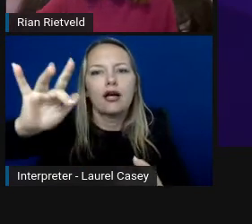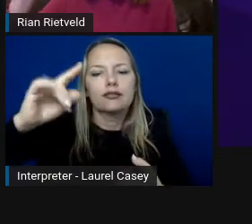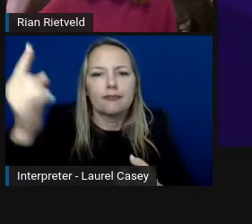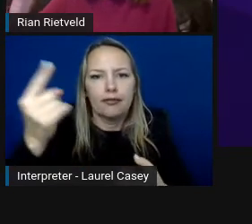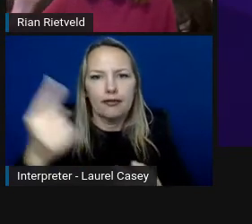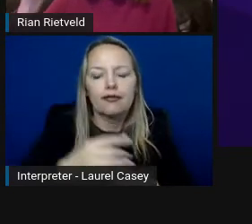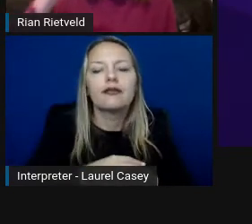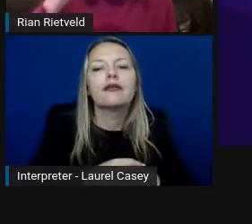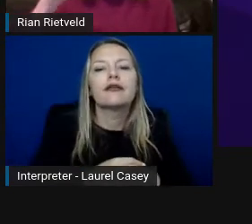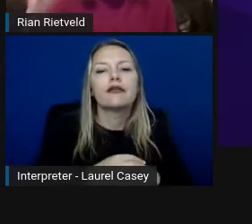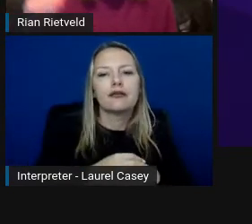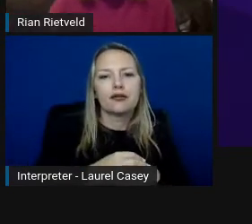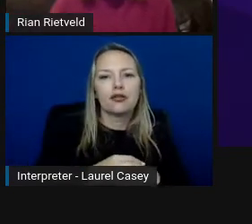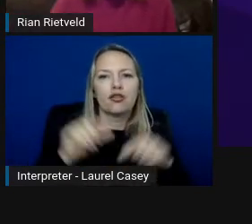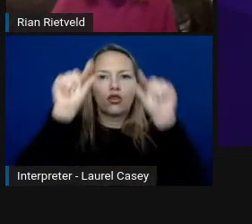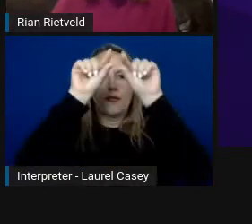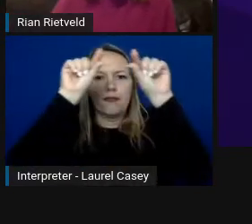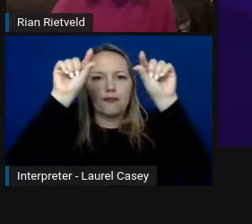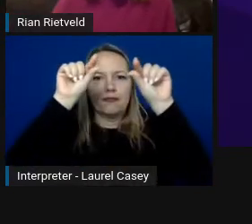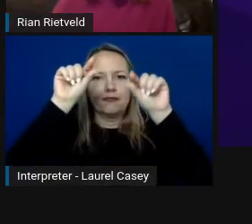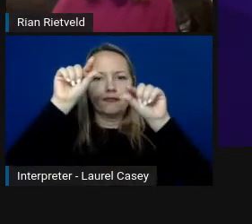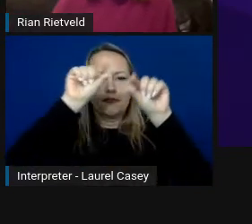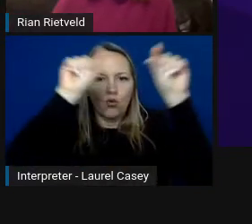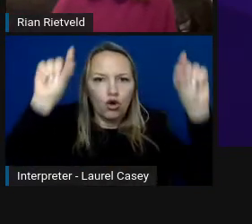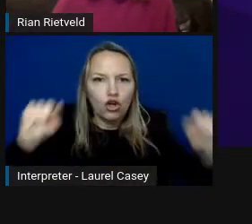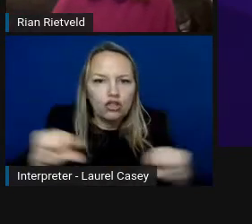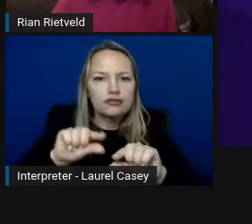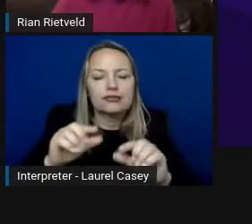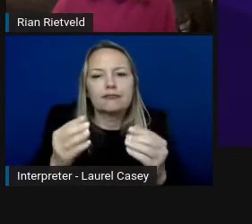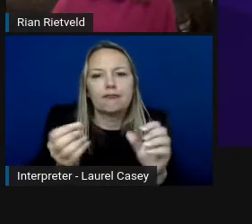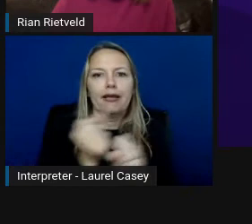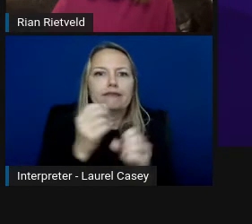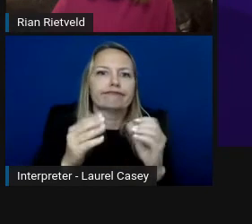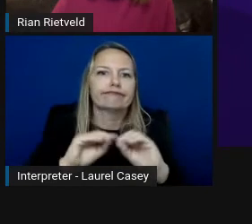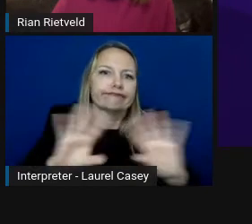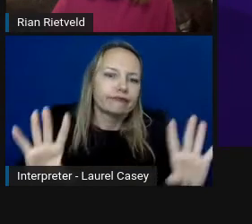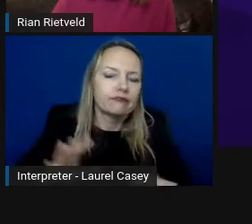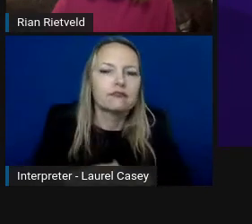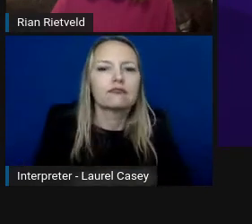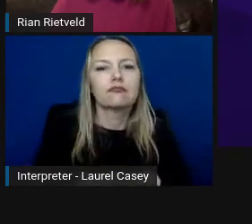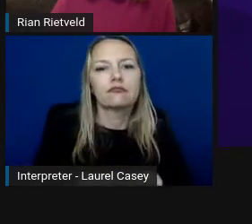clear board is to find that.